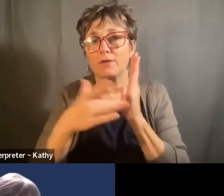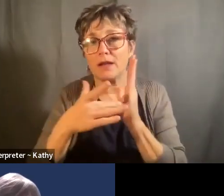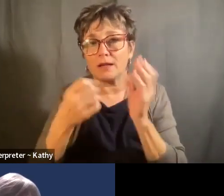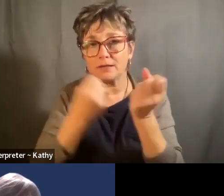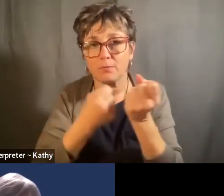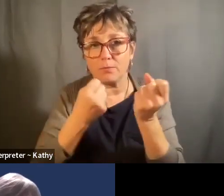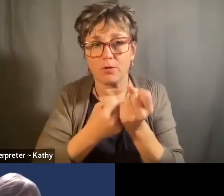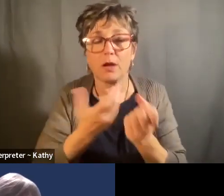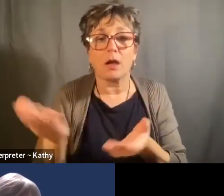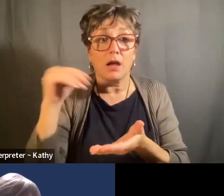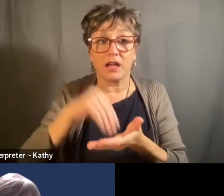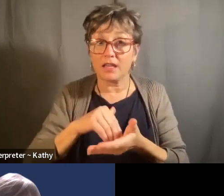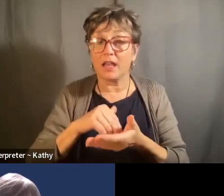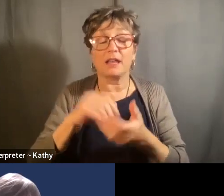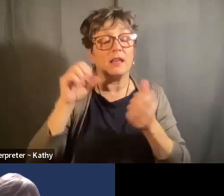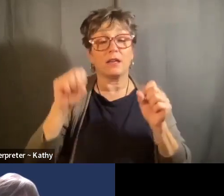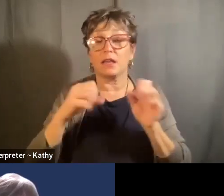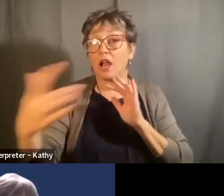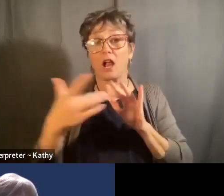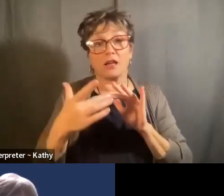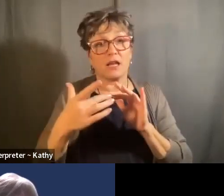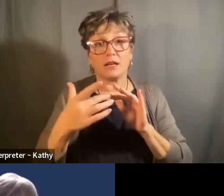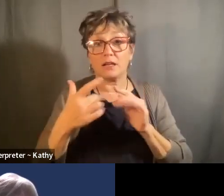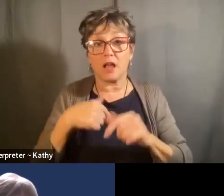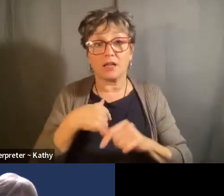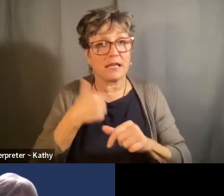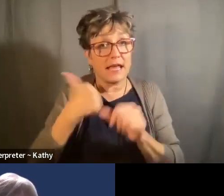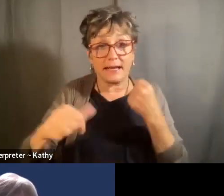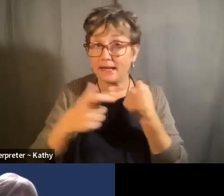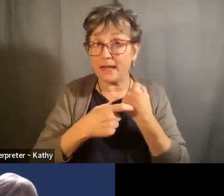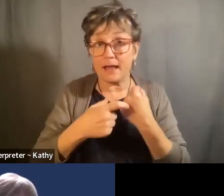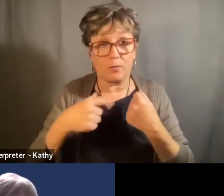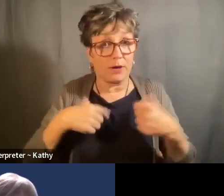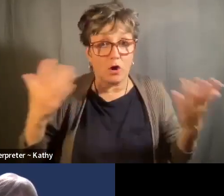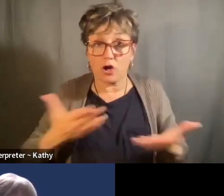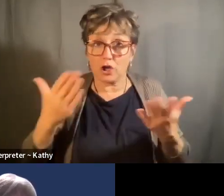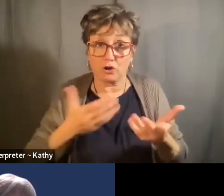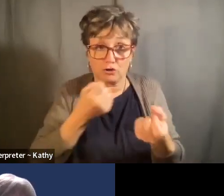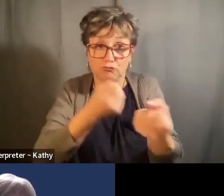Again, yep just reach out anytime, we're here. We are going to, you know, keep this conversation going,